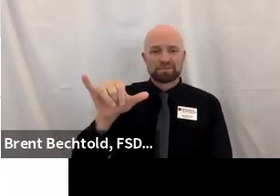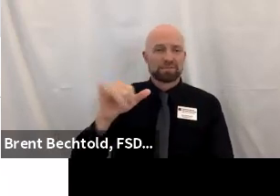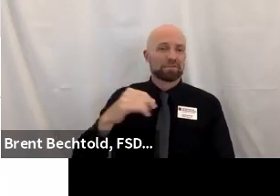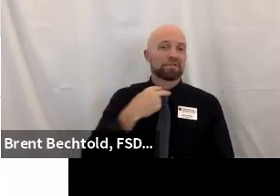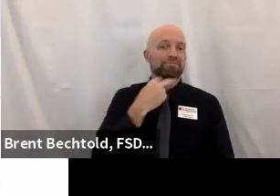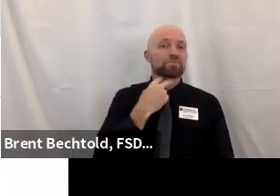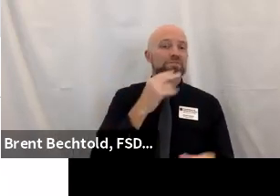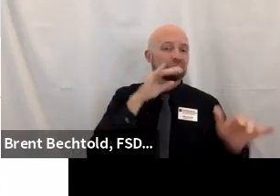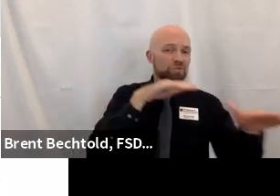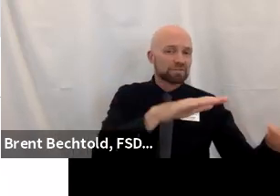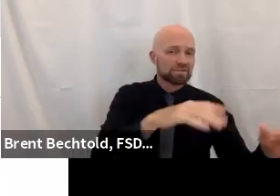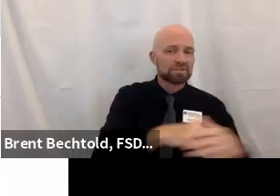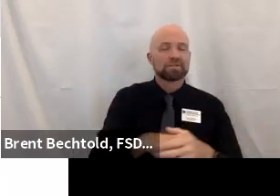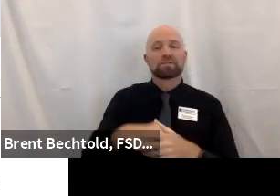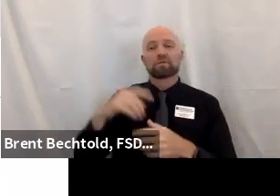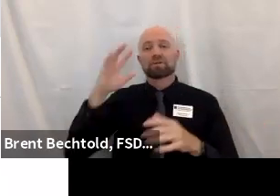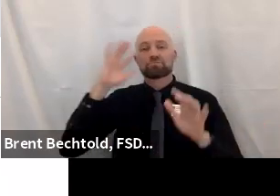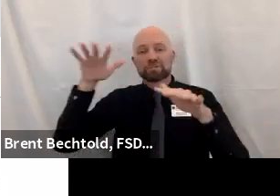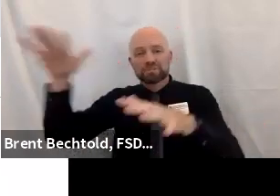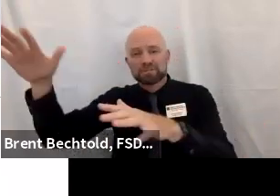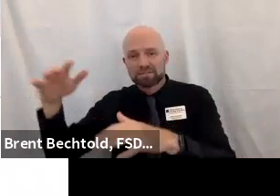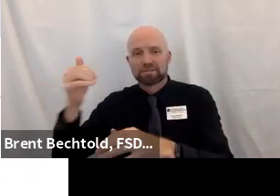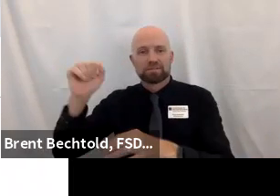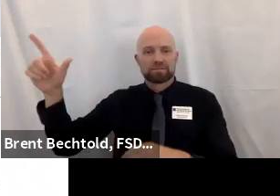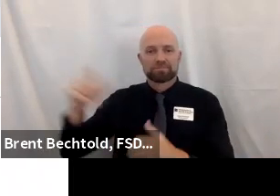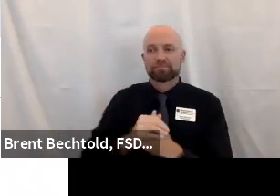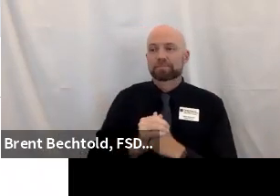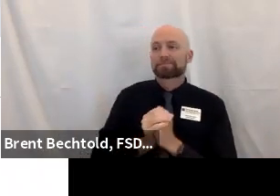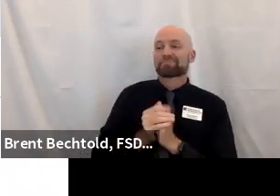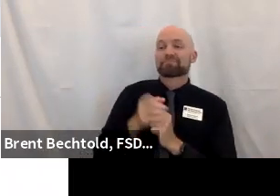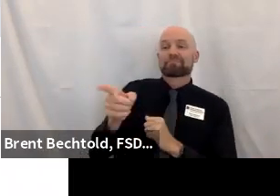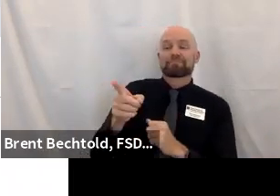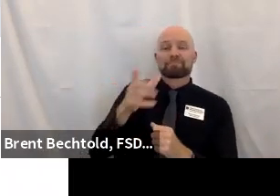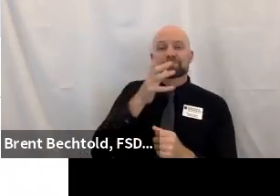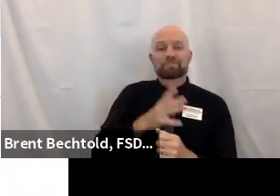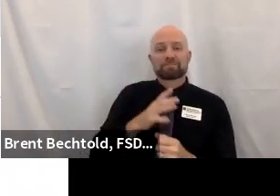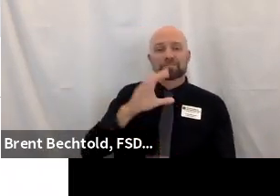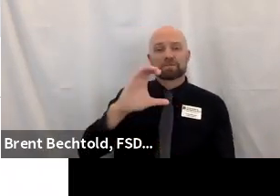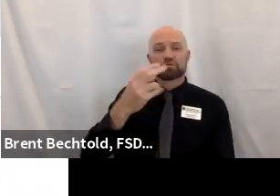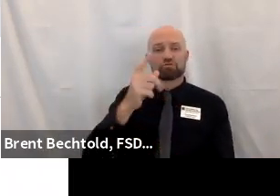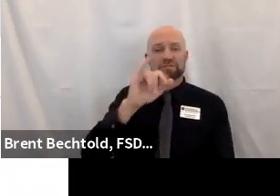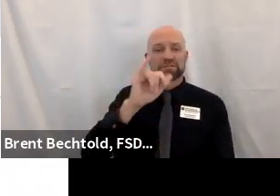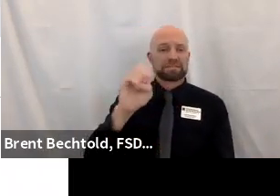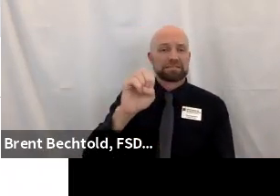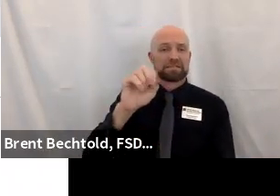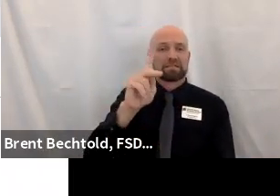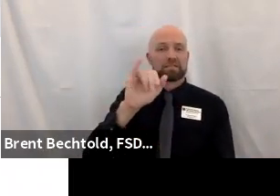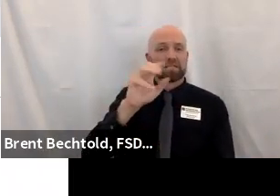We've already talked a bit about prosody, voice expression in voice or ASL.